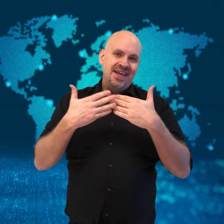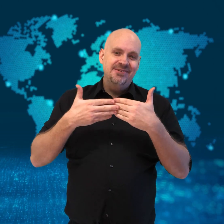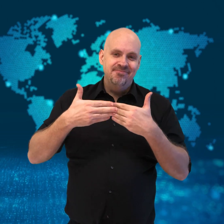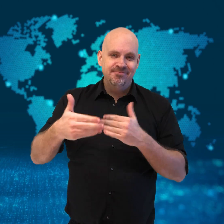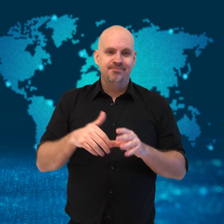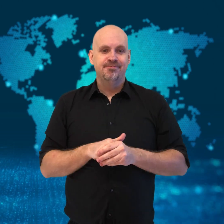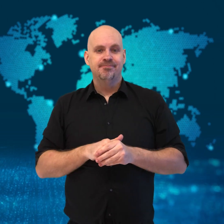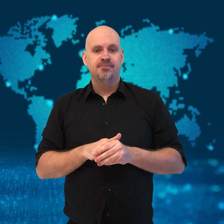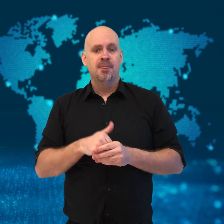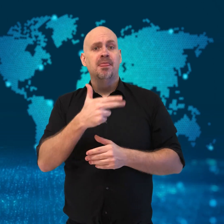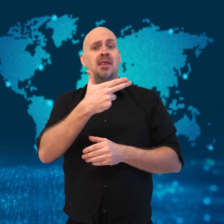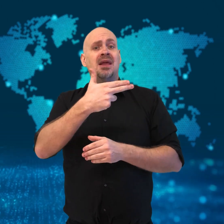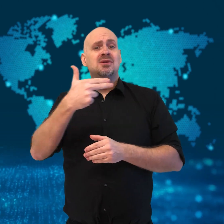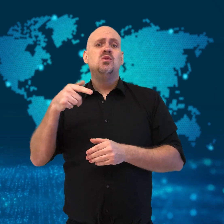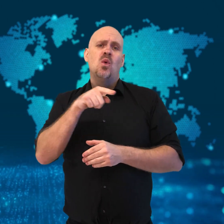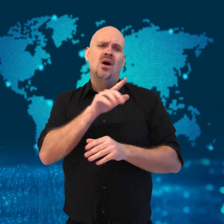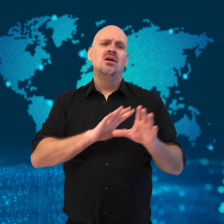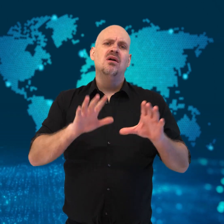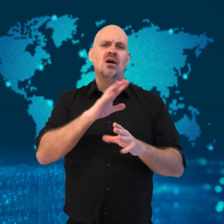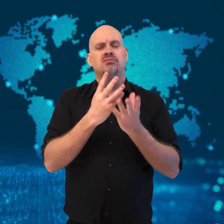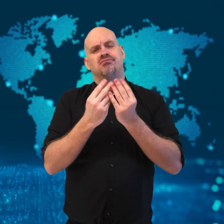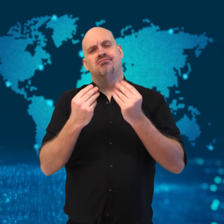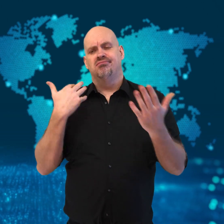after a few days.